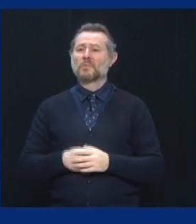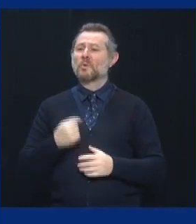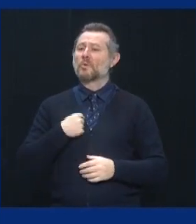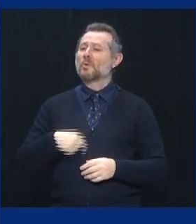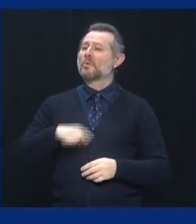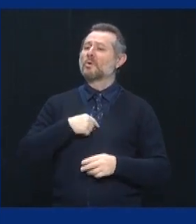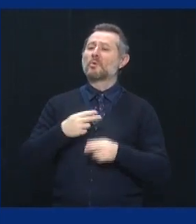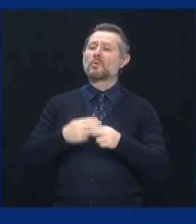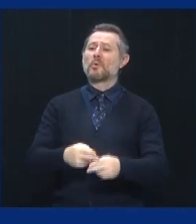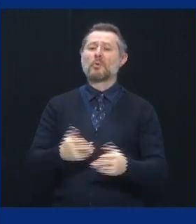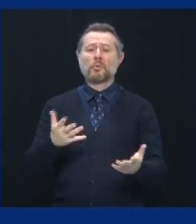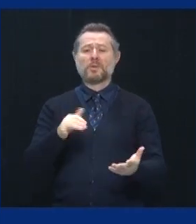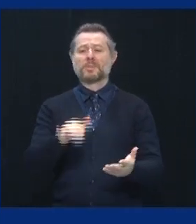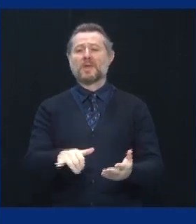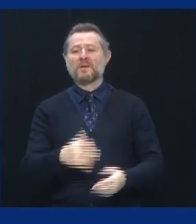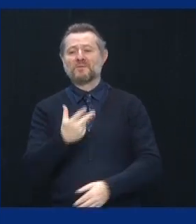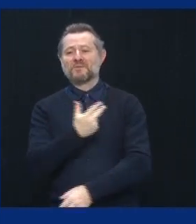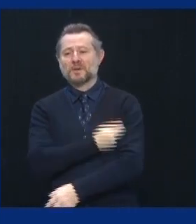STATE'S EFFORT TO VACCINATE NEW